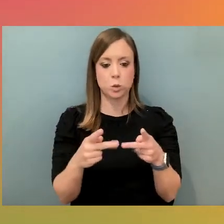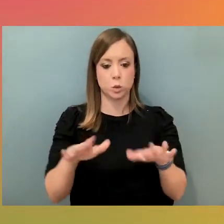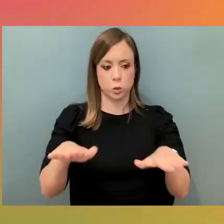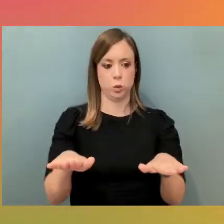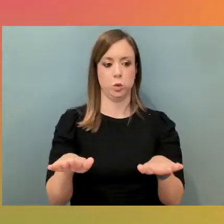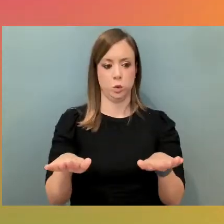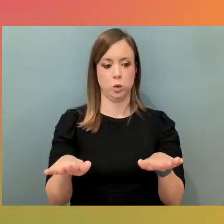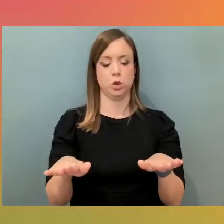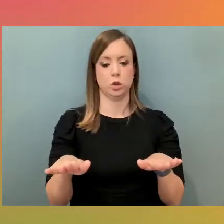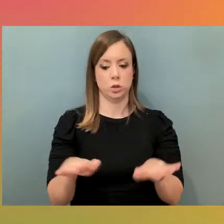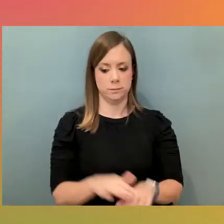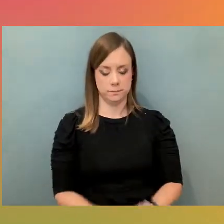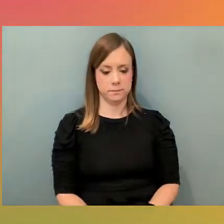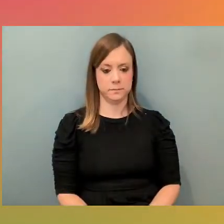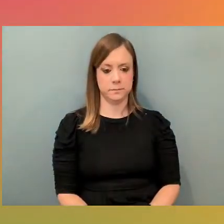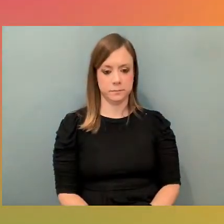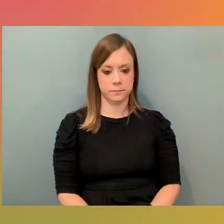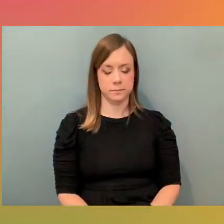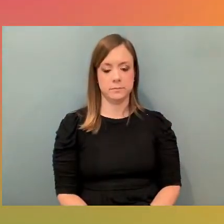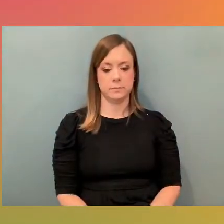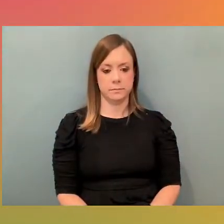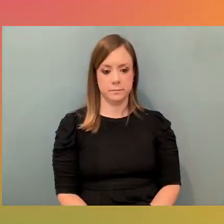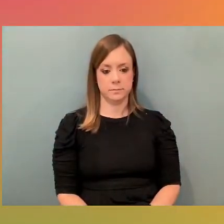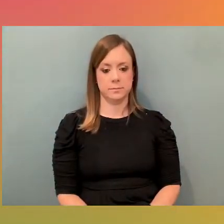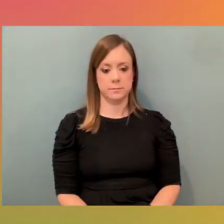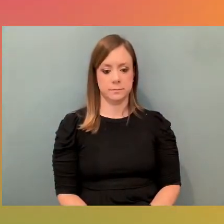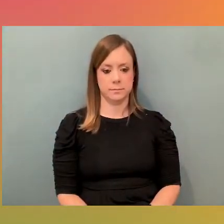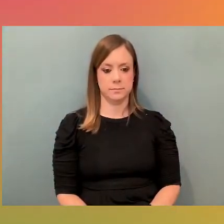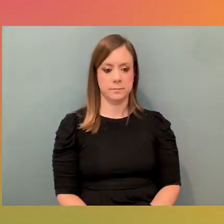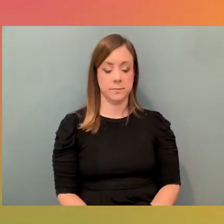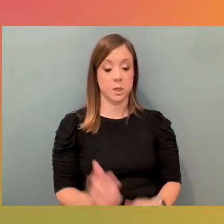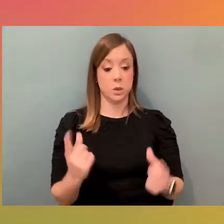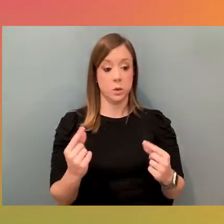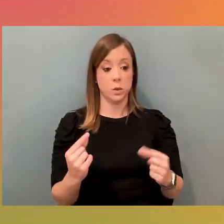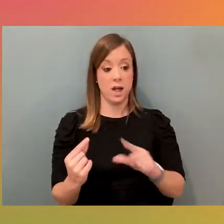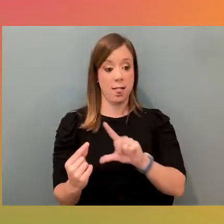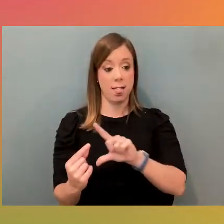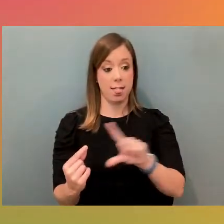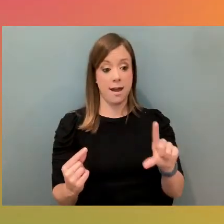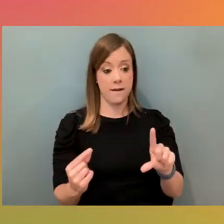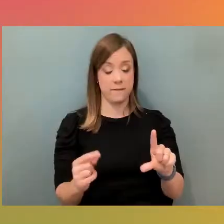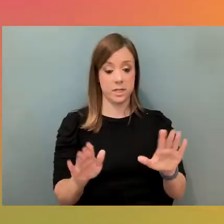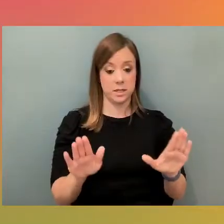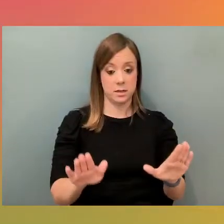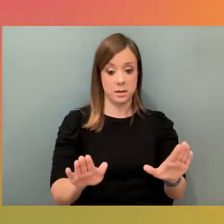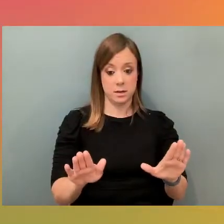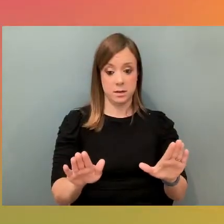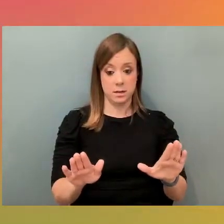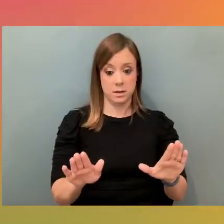WE ARE IN A SPHINX. SO THINK ABOUT PULLING YOUR CHEST FORWARD THROUGH YOUR HANDS.